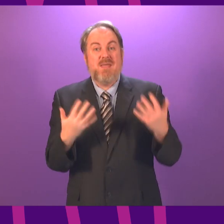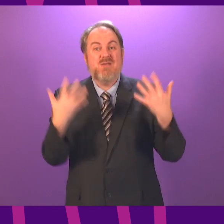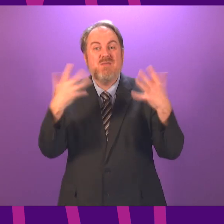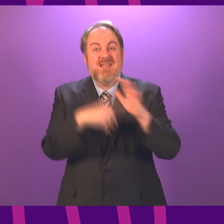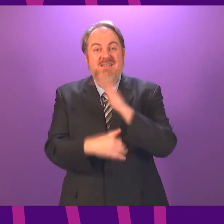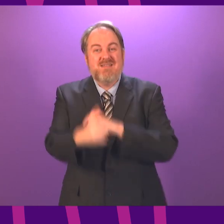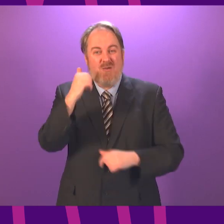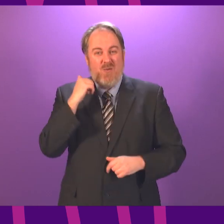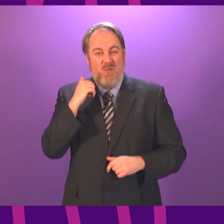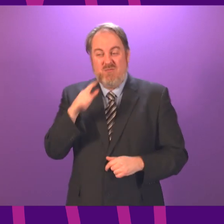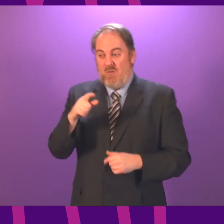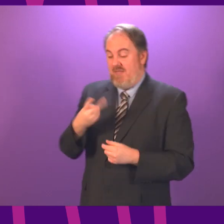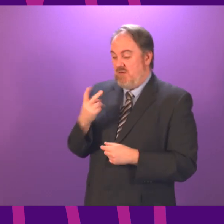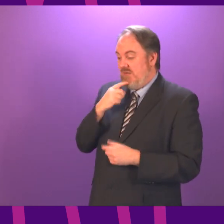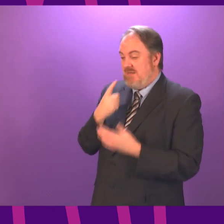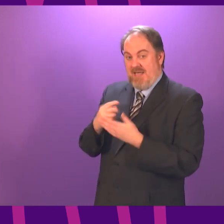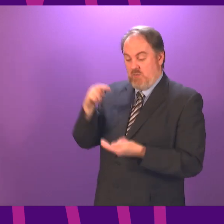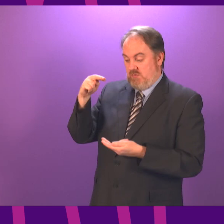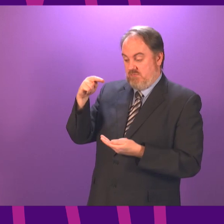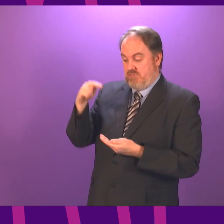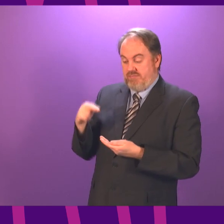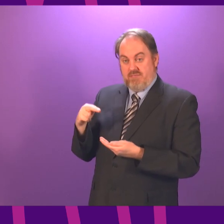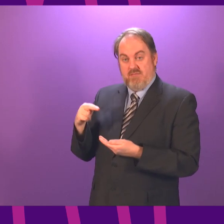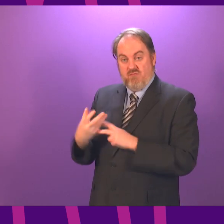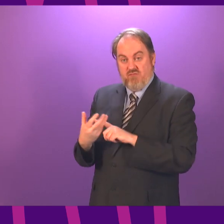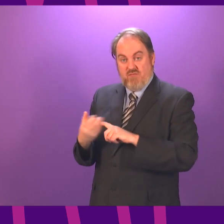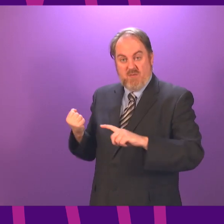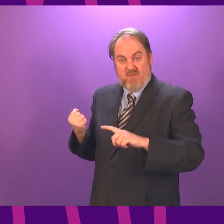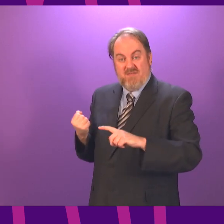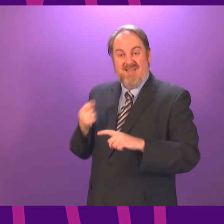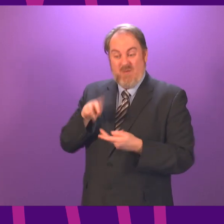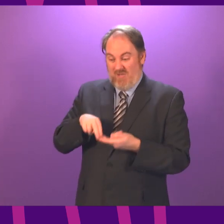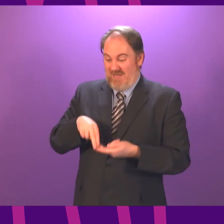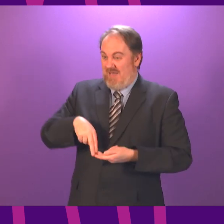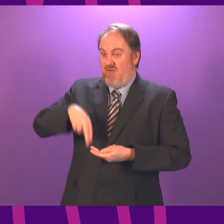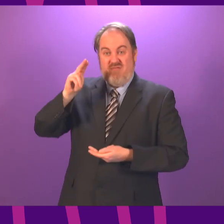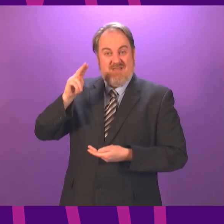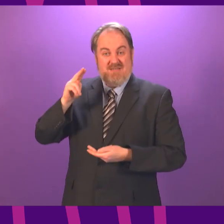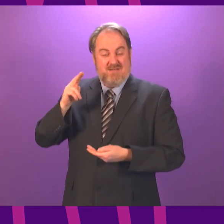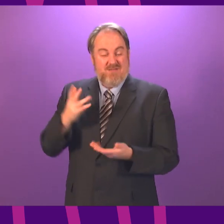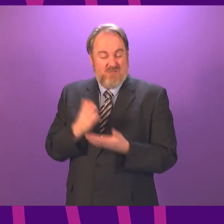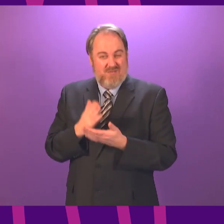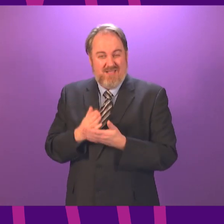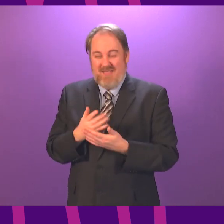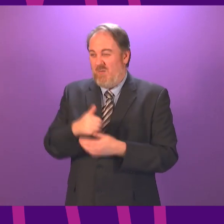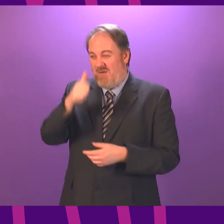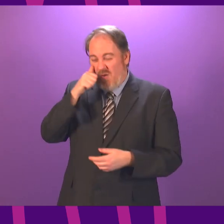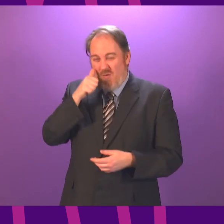is removed, that figure rises to £3,800 a year. That is the impact on child poverty